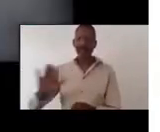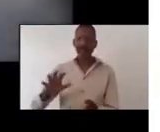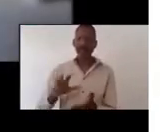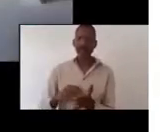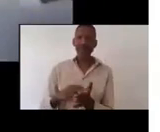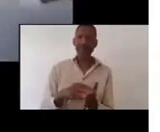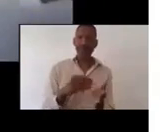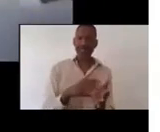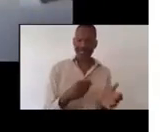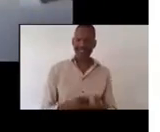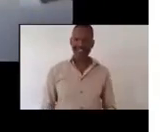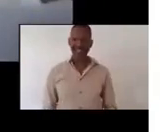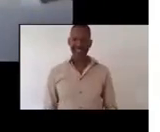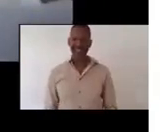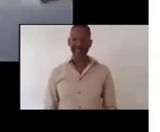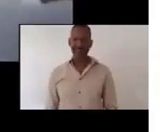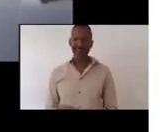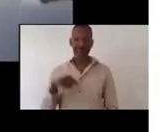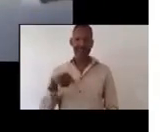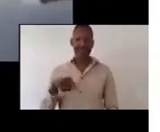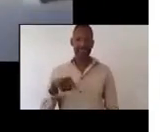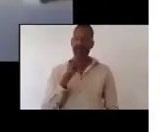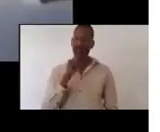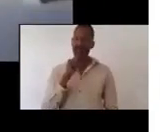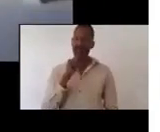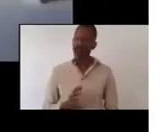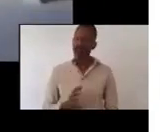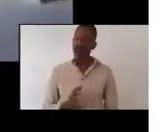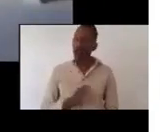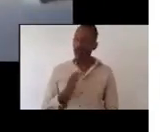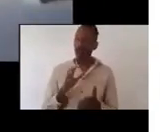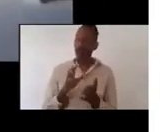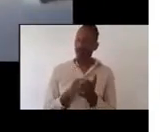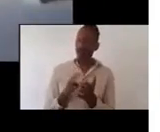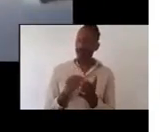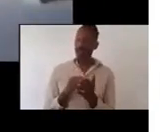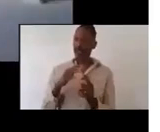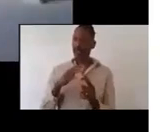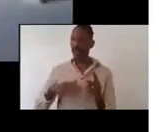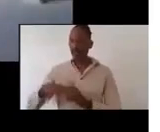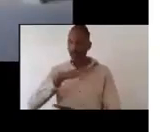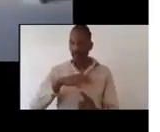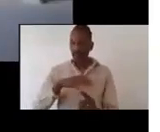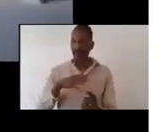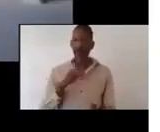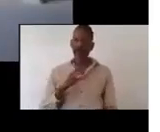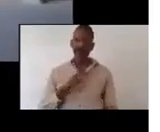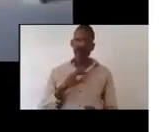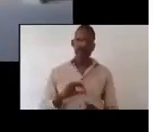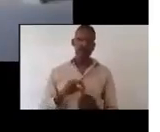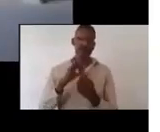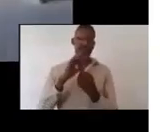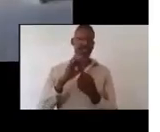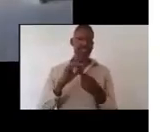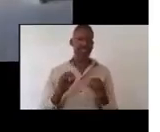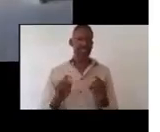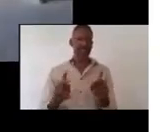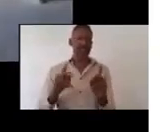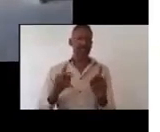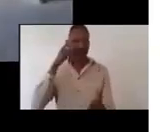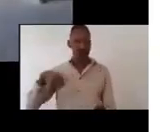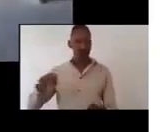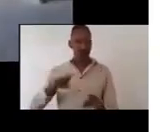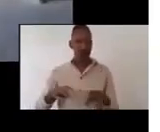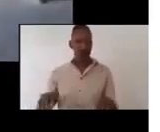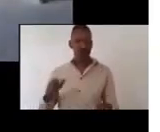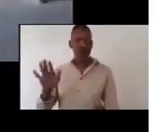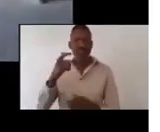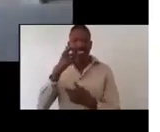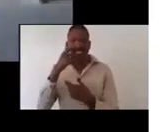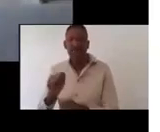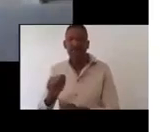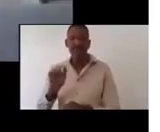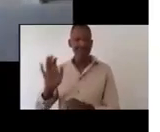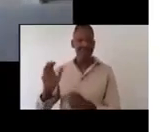As a name for our learning environment, the museum offers unique experiences for children and families where they can follow their own interest and explore at their own pace.